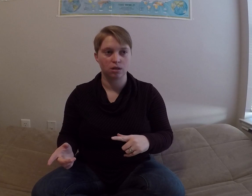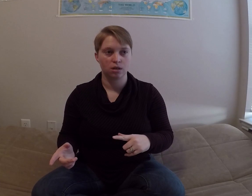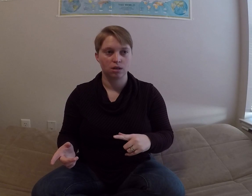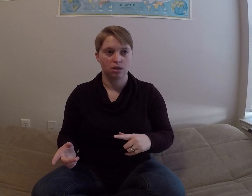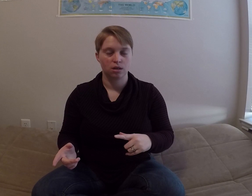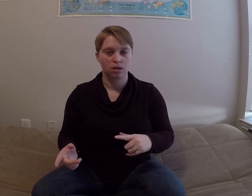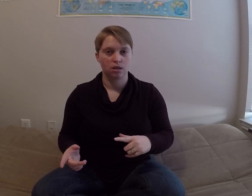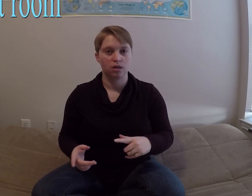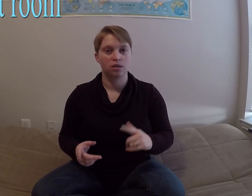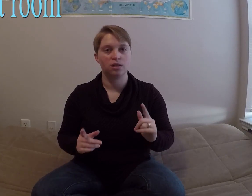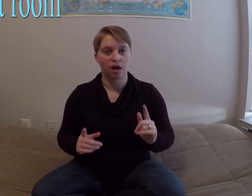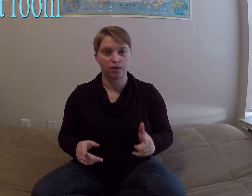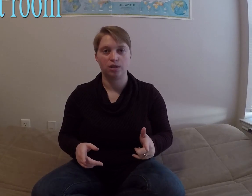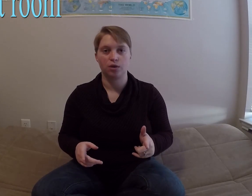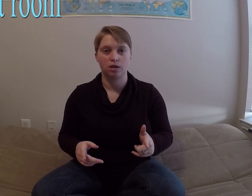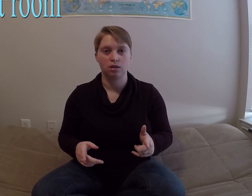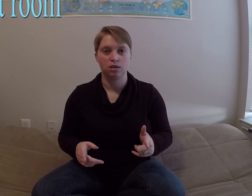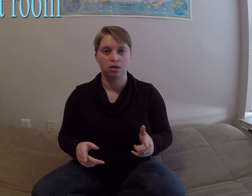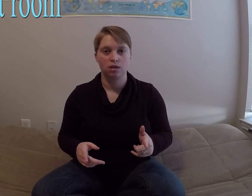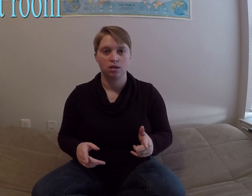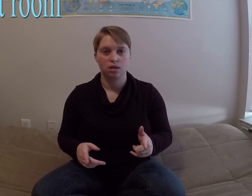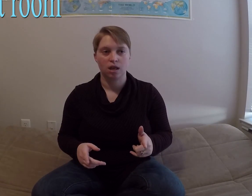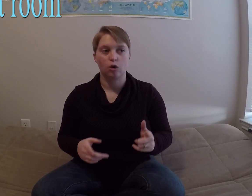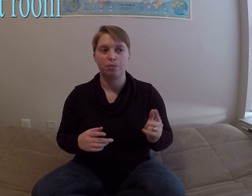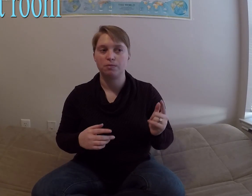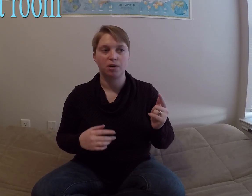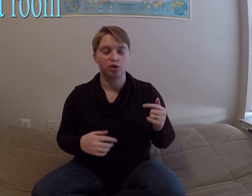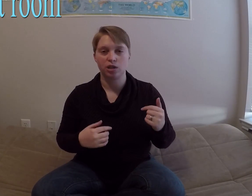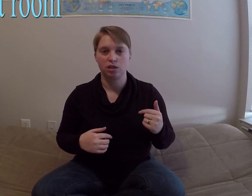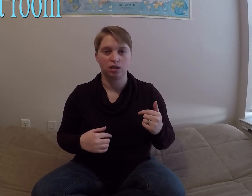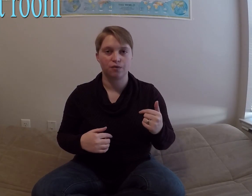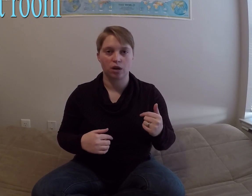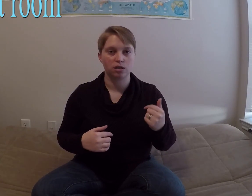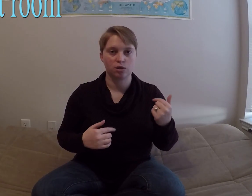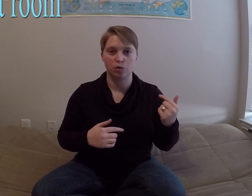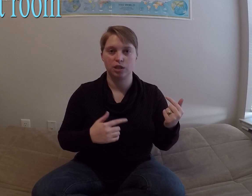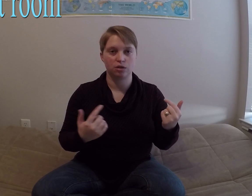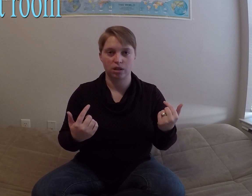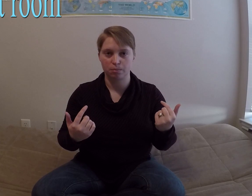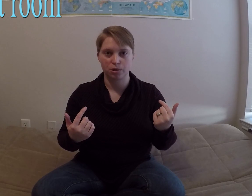definitely do it. It would be much easier for us to read your lips